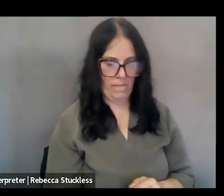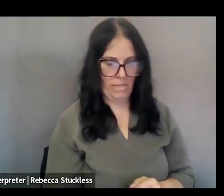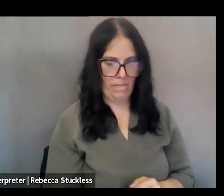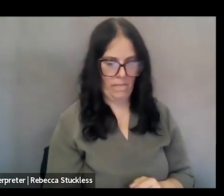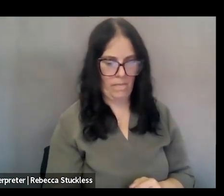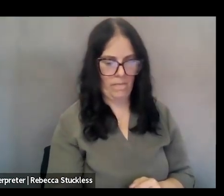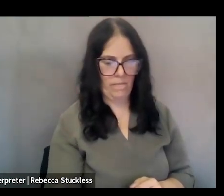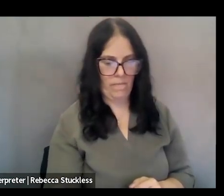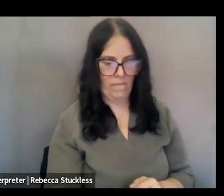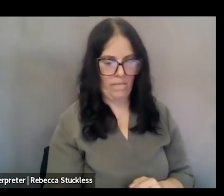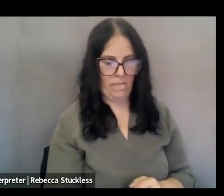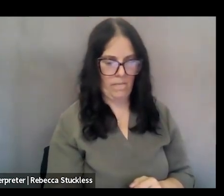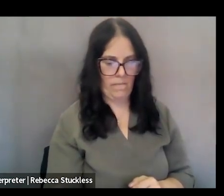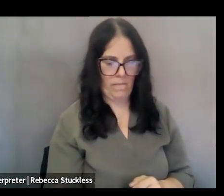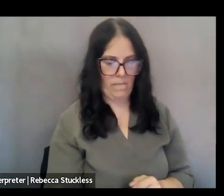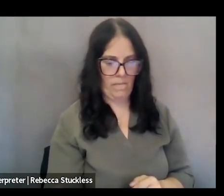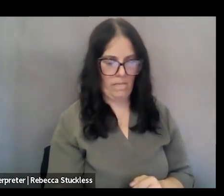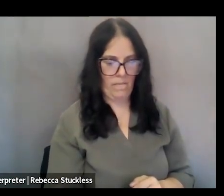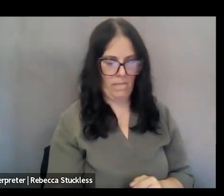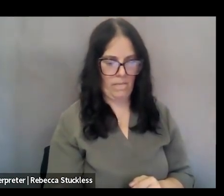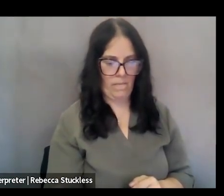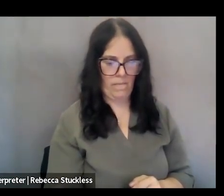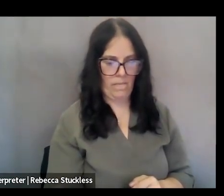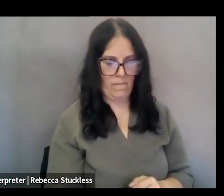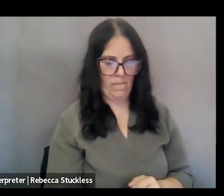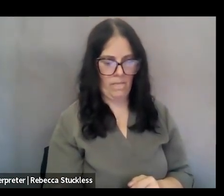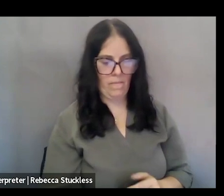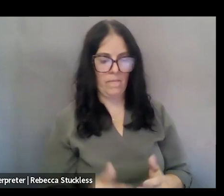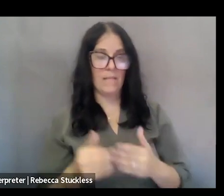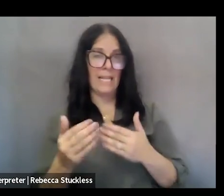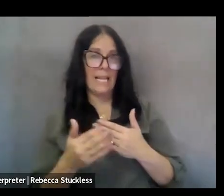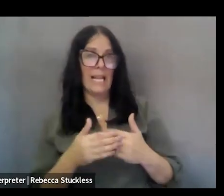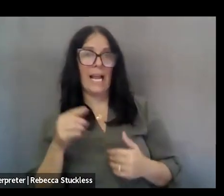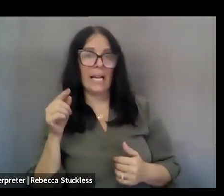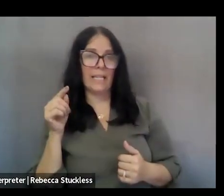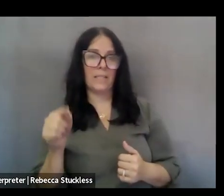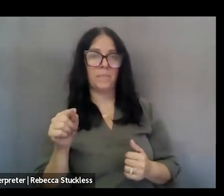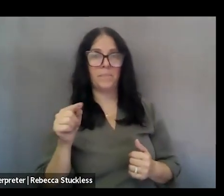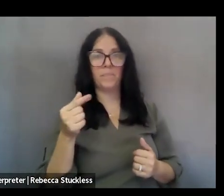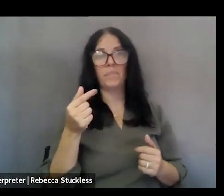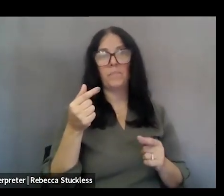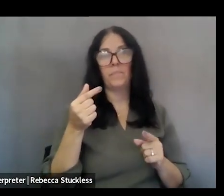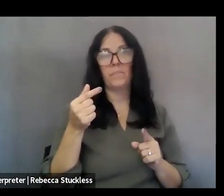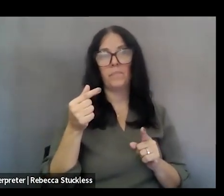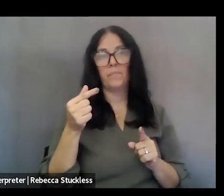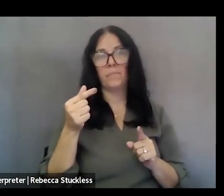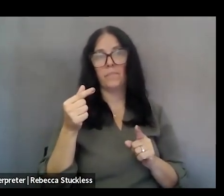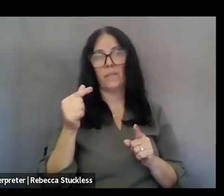Next is Jess L. Wilcox Cowing, multiply disabled scholar and educator who teaches disability studies for